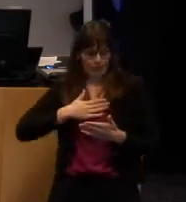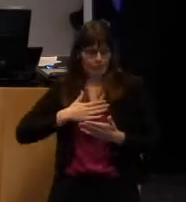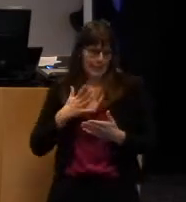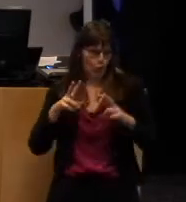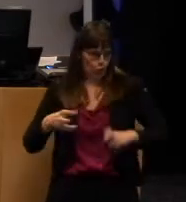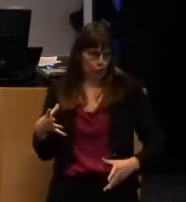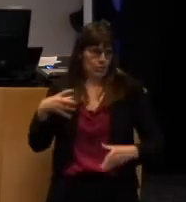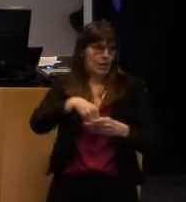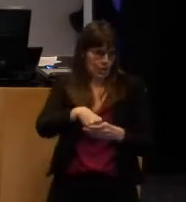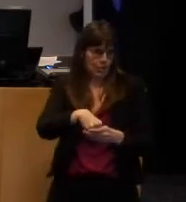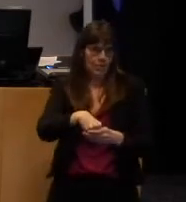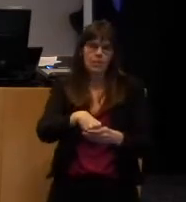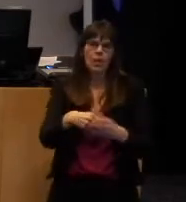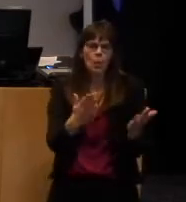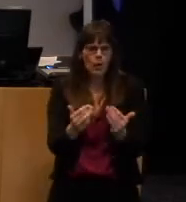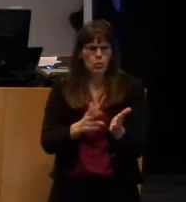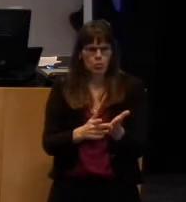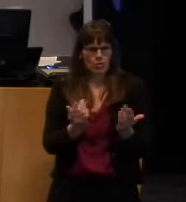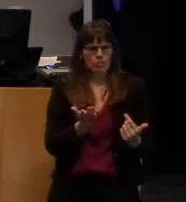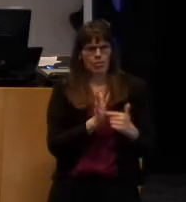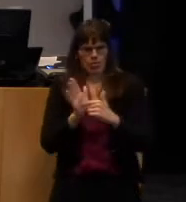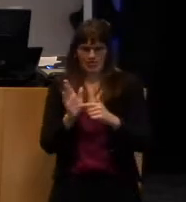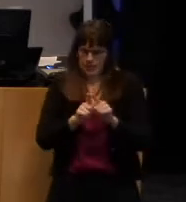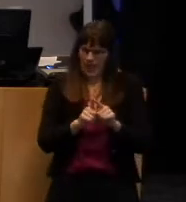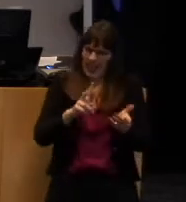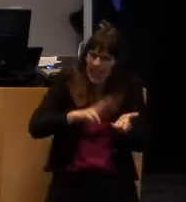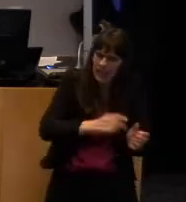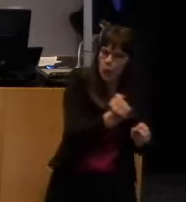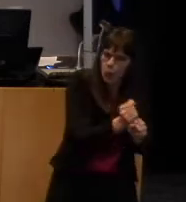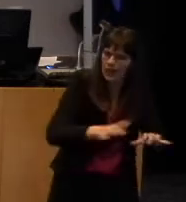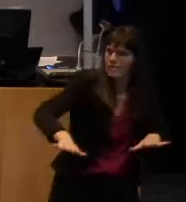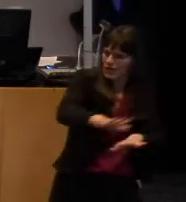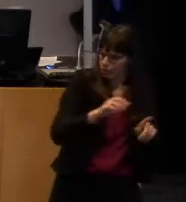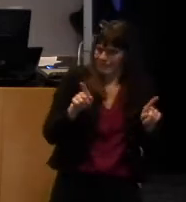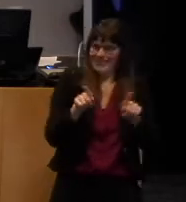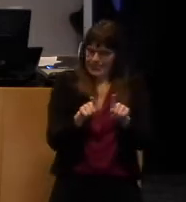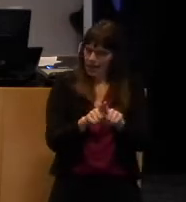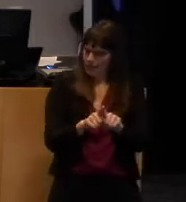in order to make sure that it represents the sign language interpreting community as a whole